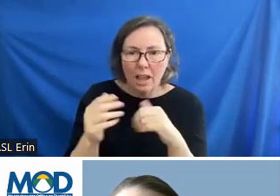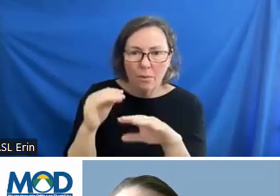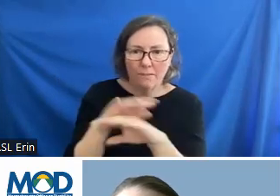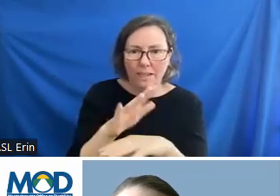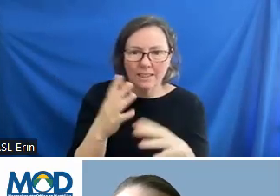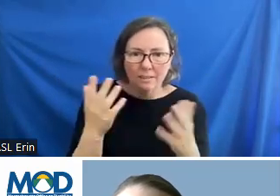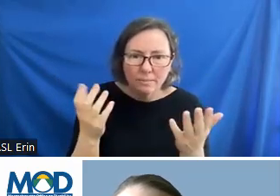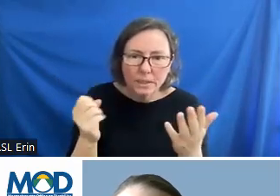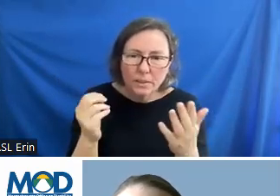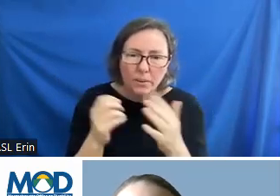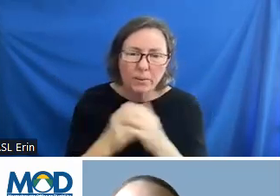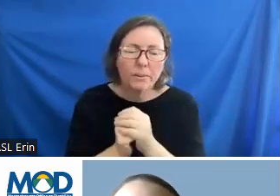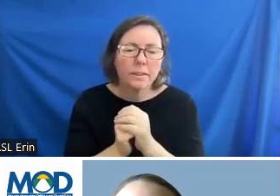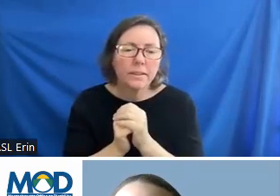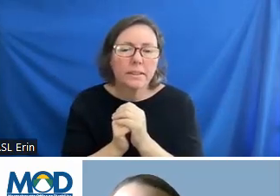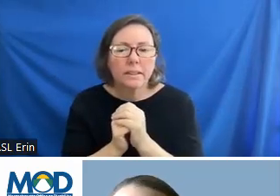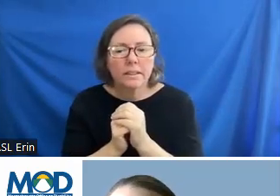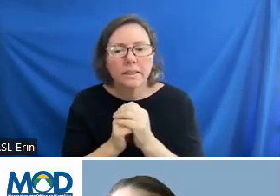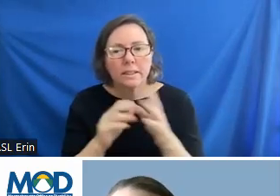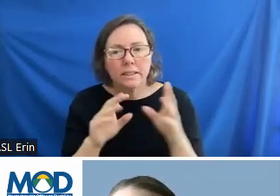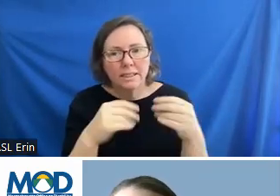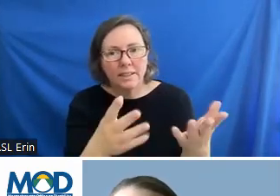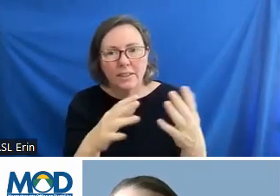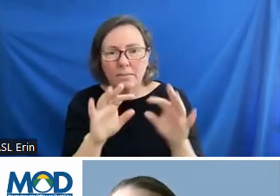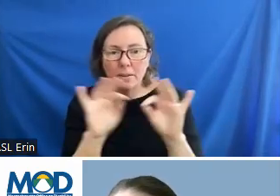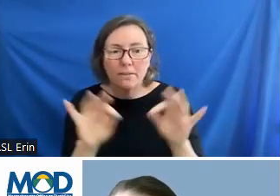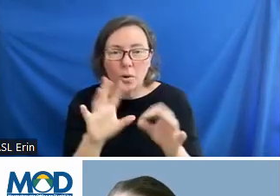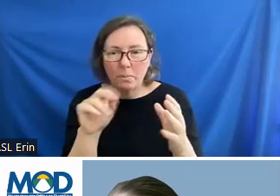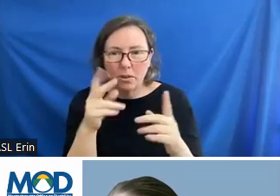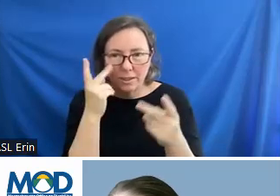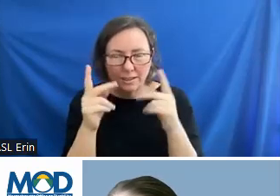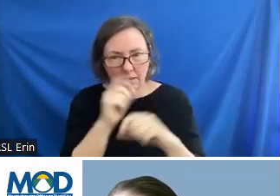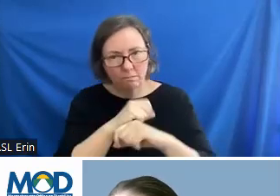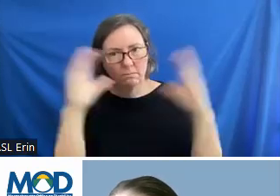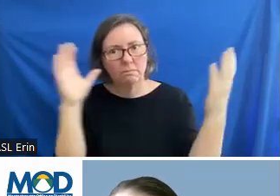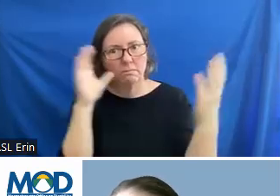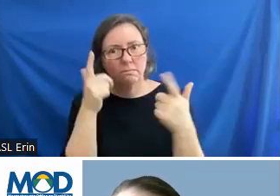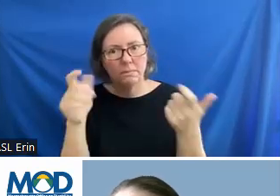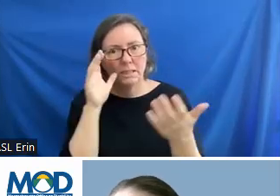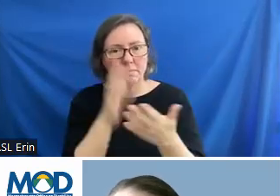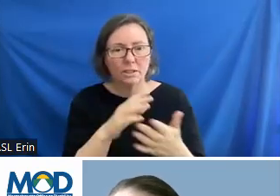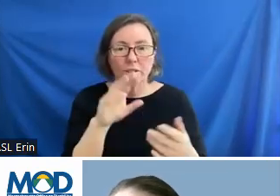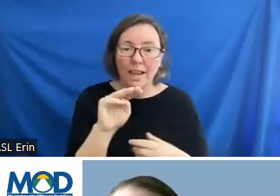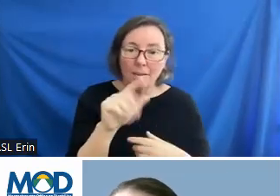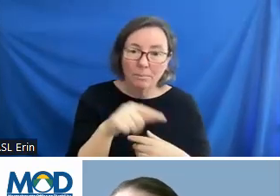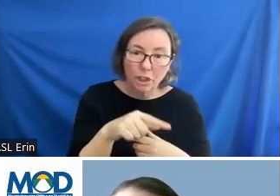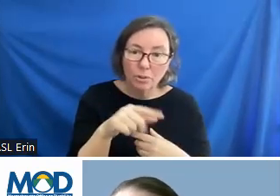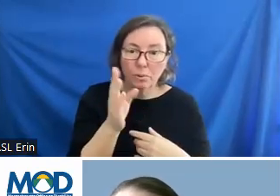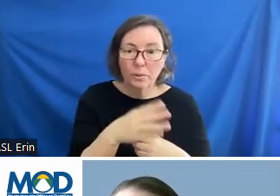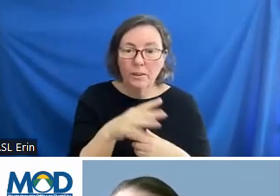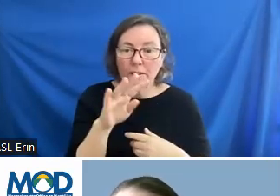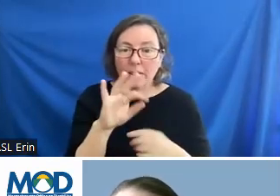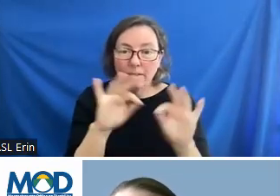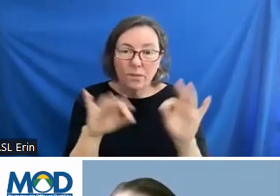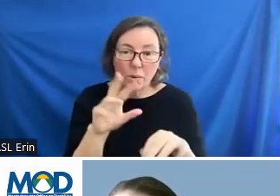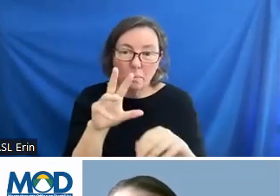So, giving them that context of the form 30 or MQ can help you get a better answer